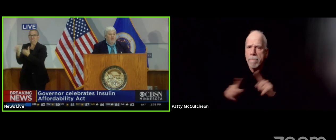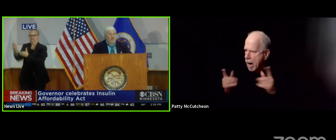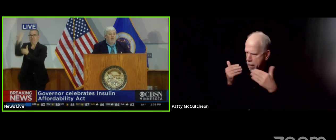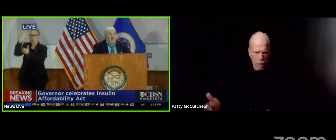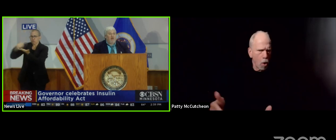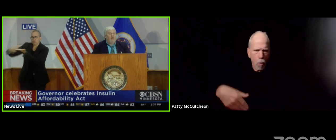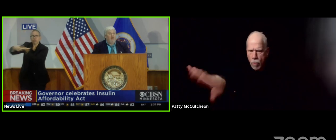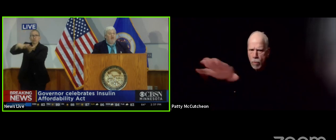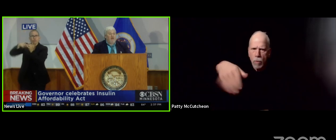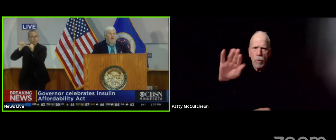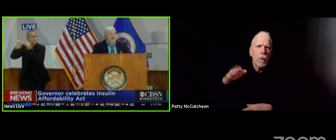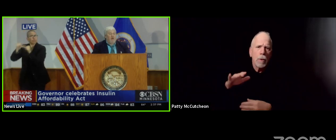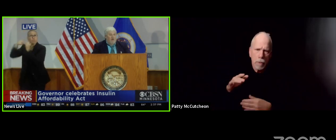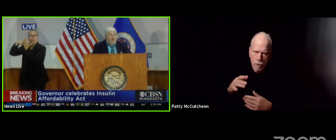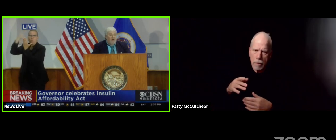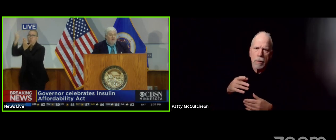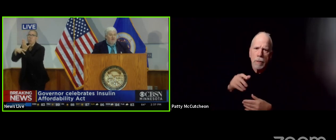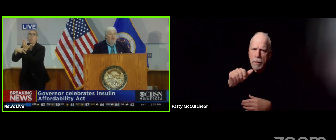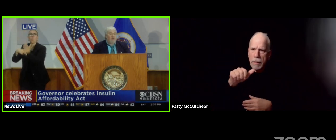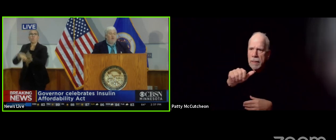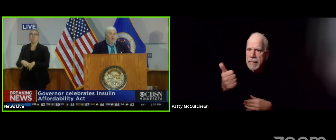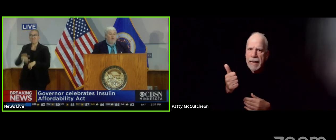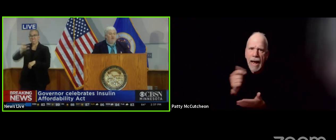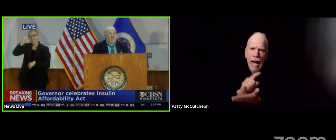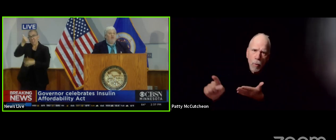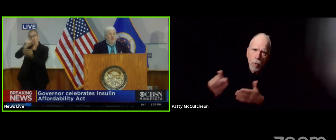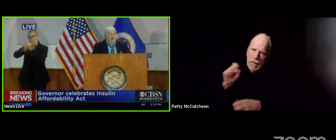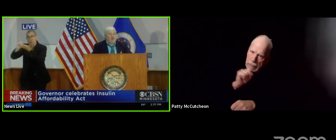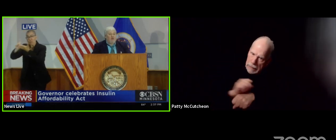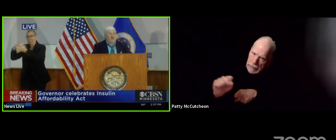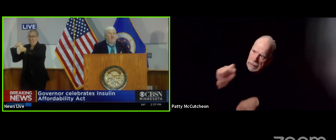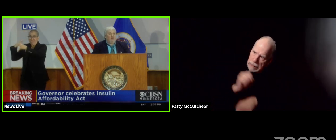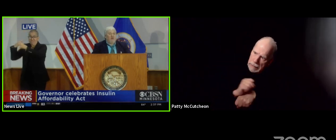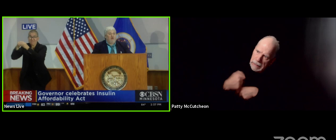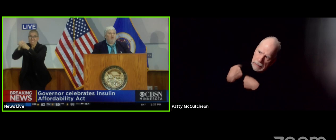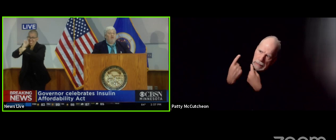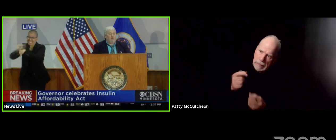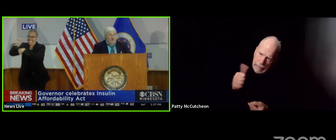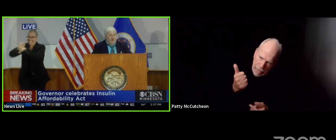AND RUNNING. AND OUR DIRECTION FROM THE BOARD OF PHARMACY TO PHARMACIES IS THIS LAW IS CURRENTLY